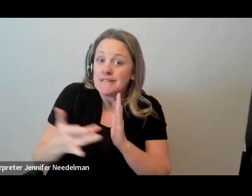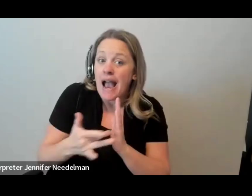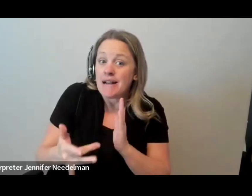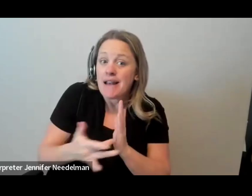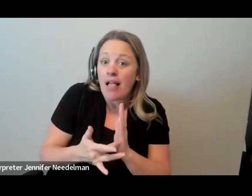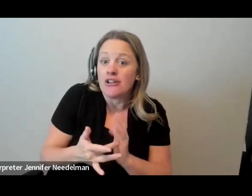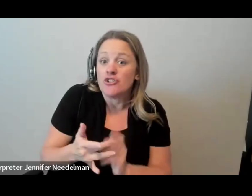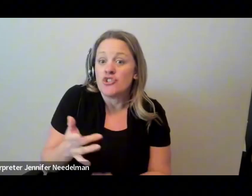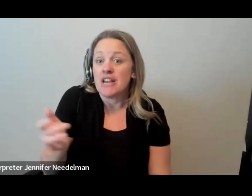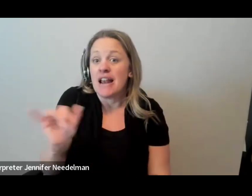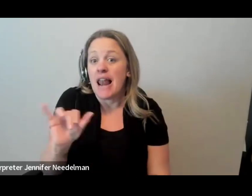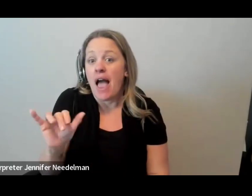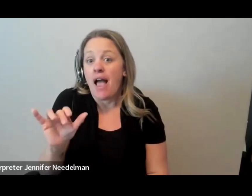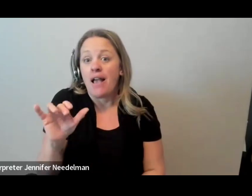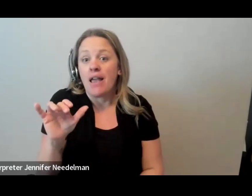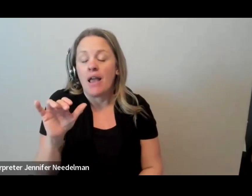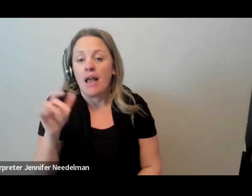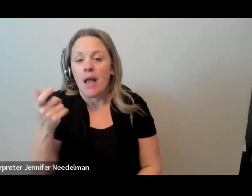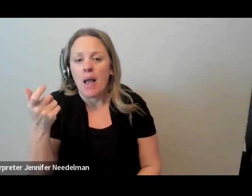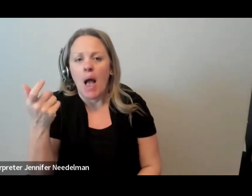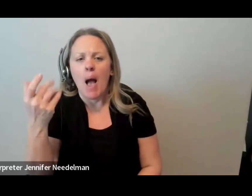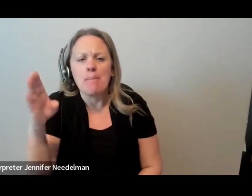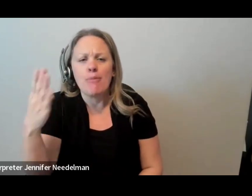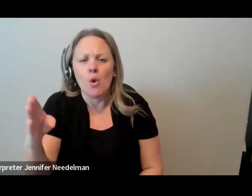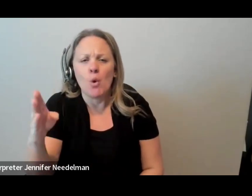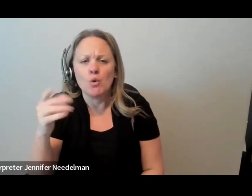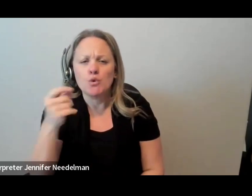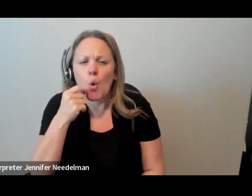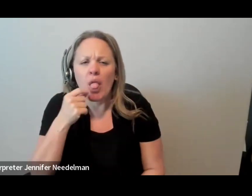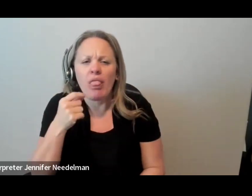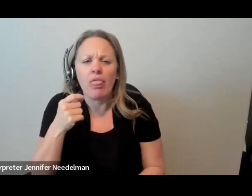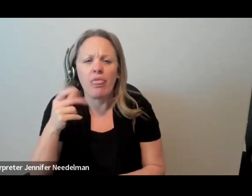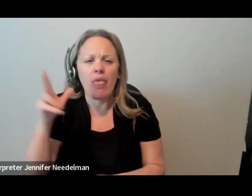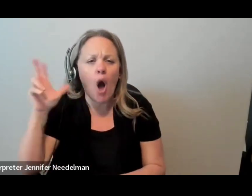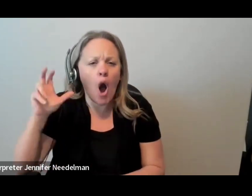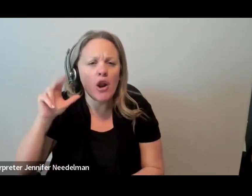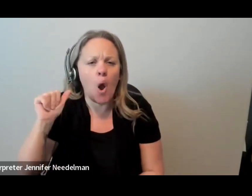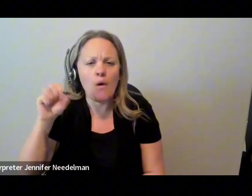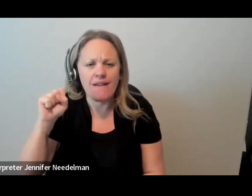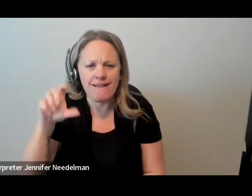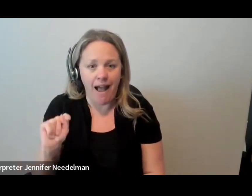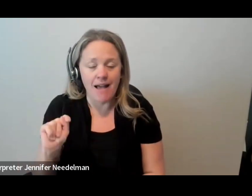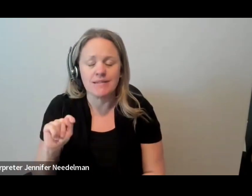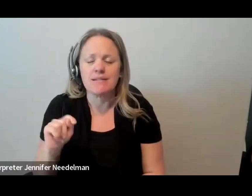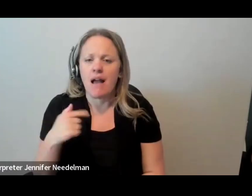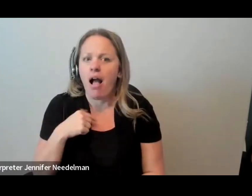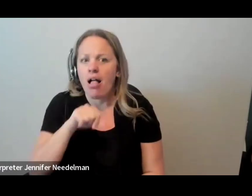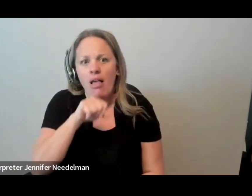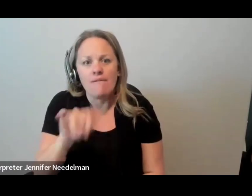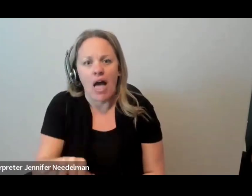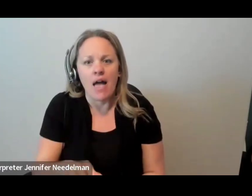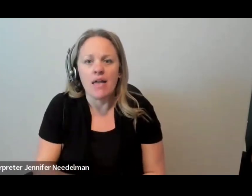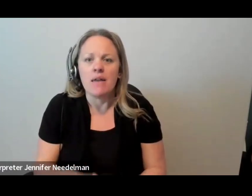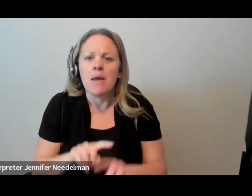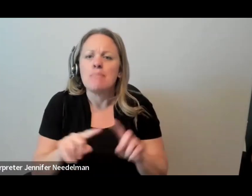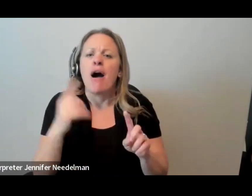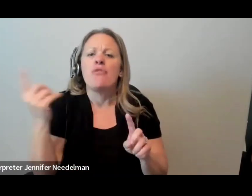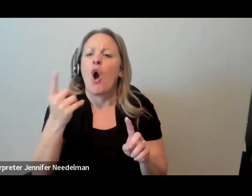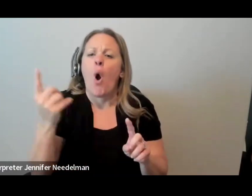like Auracast from Bluetooth, which I love and are great, but there's always that question of what do we keep,